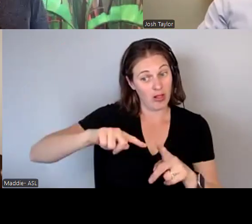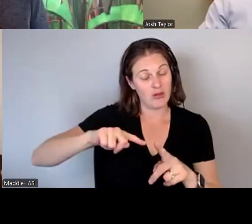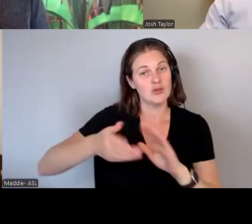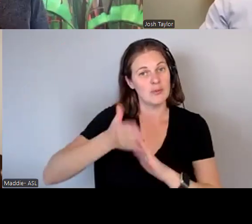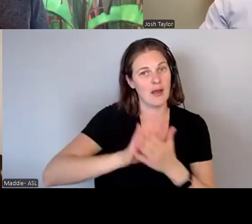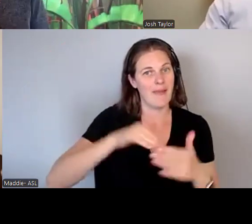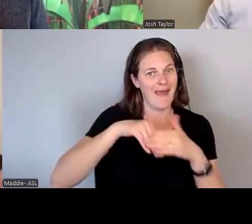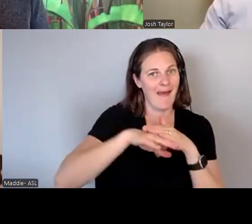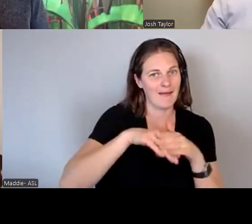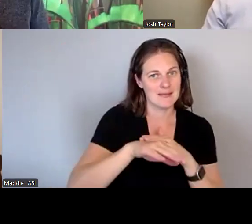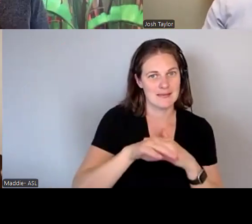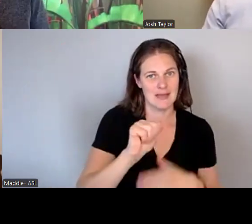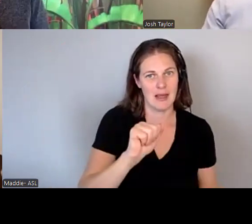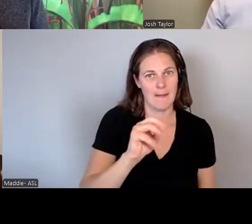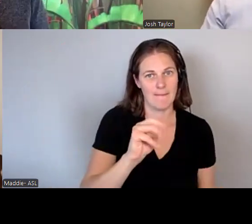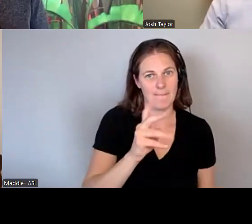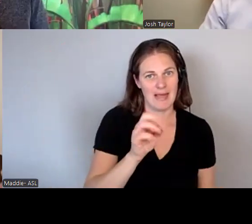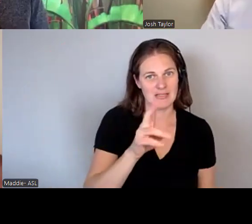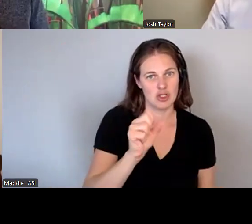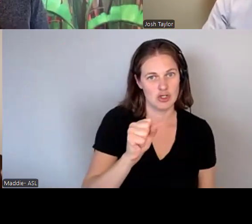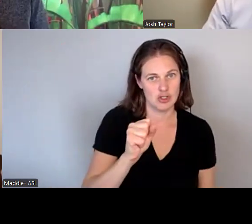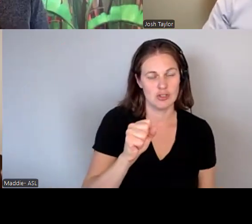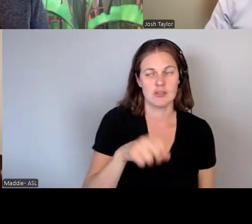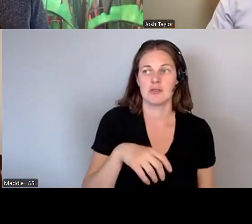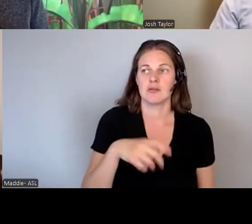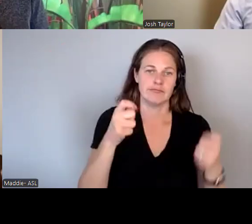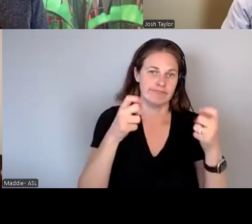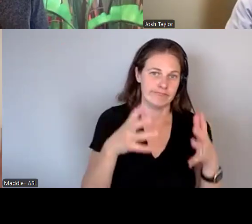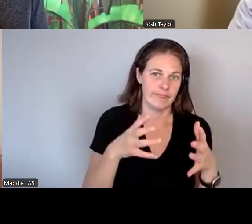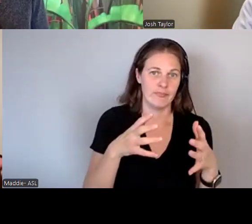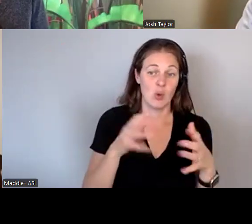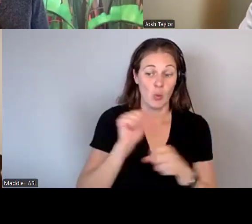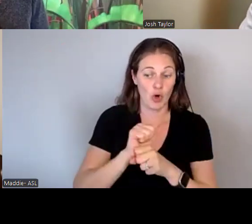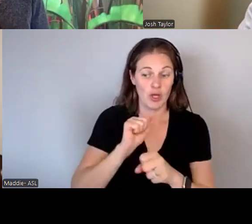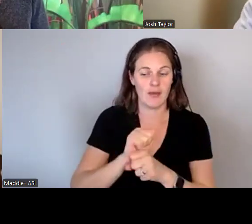the people working on the campus. And now that program has really expanded.